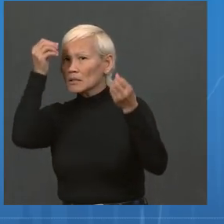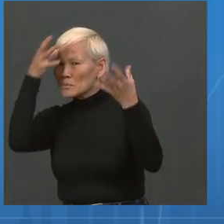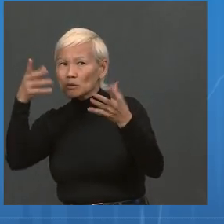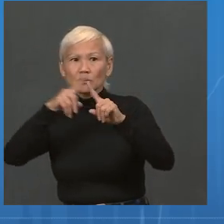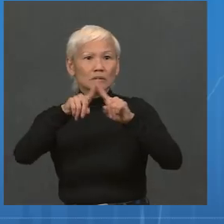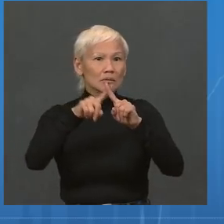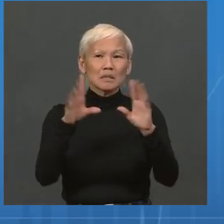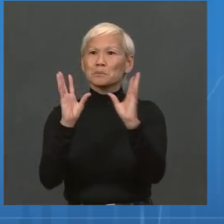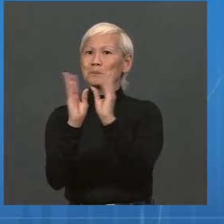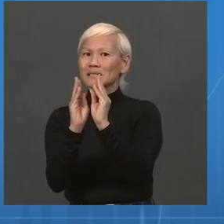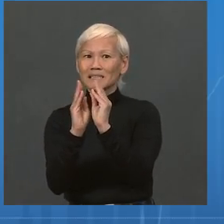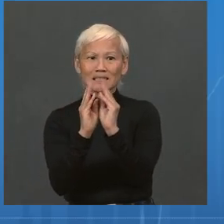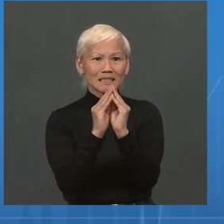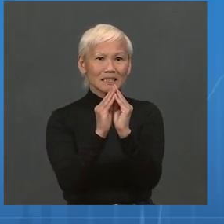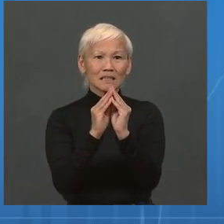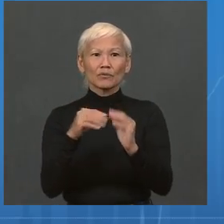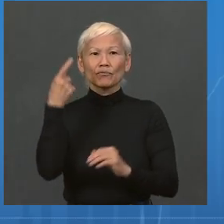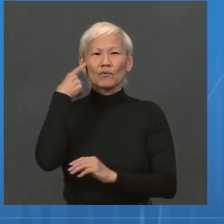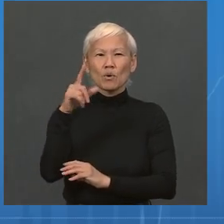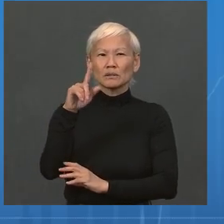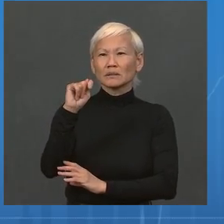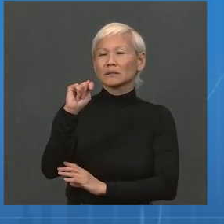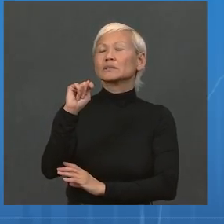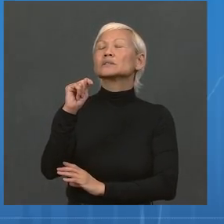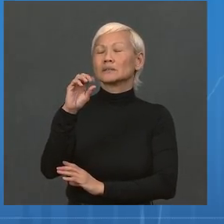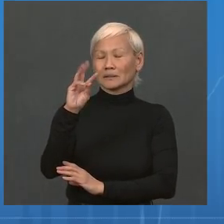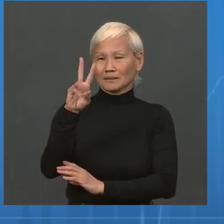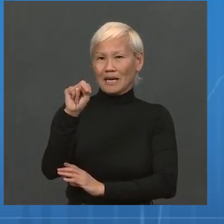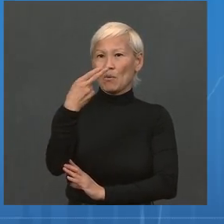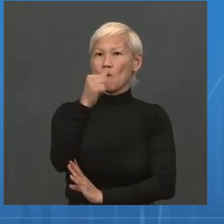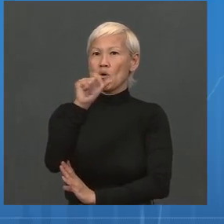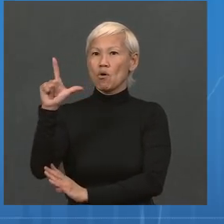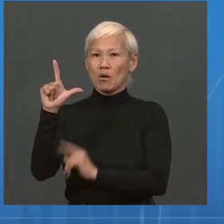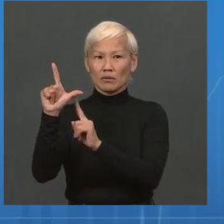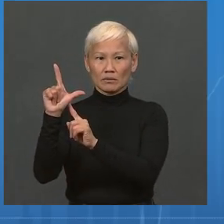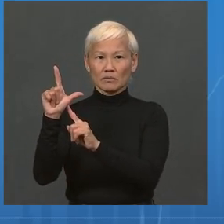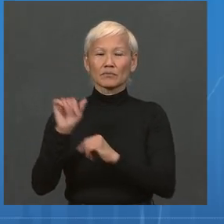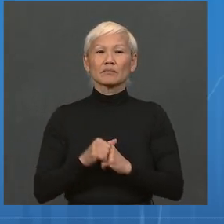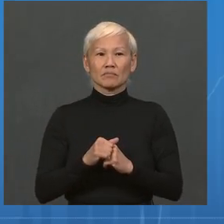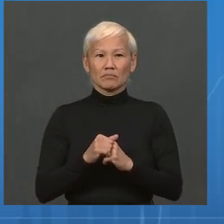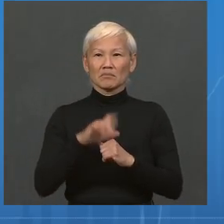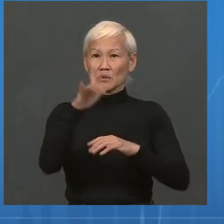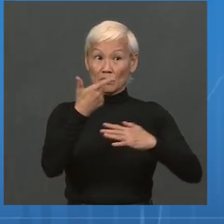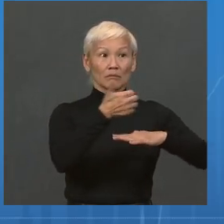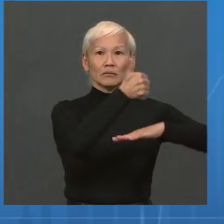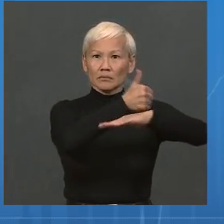including a town hall this Sunday with dozens of faith communities. We're also working with medical groups